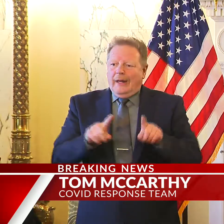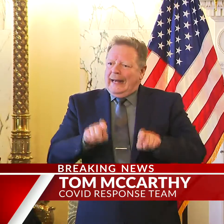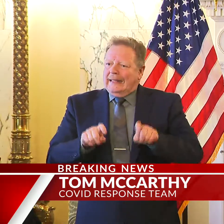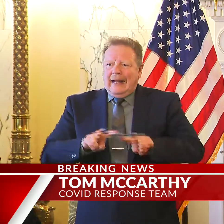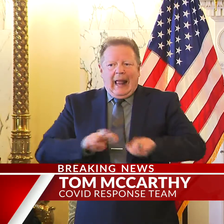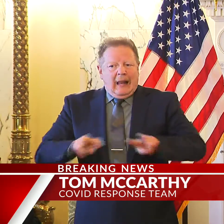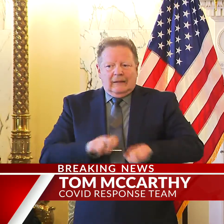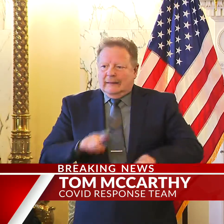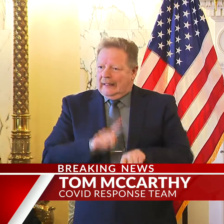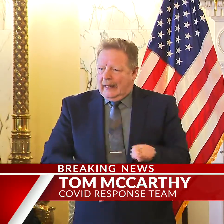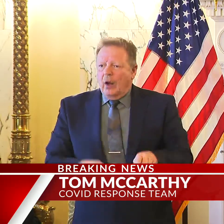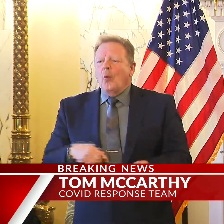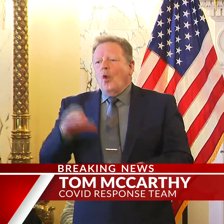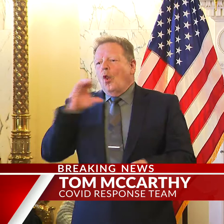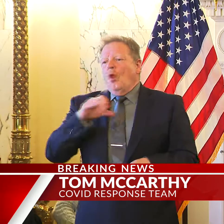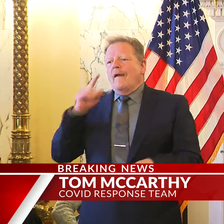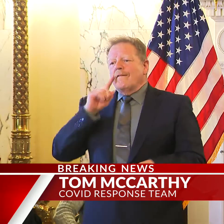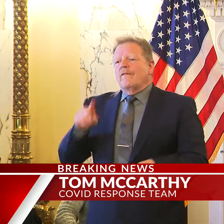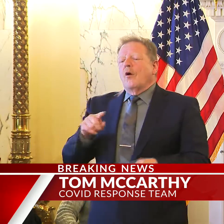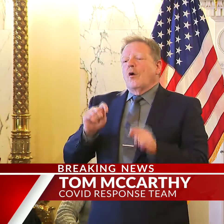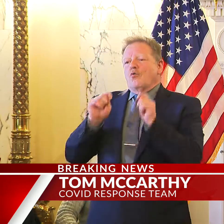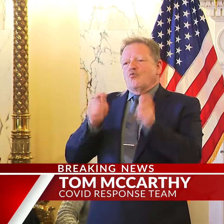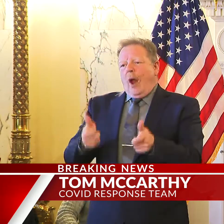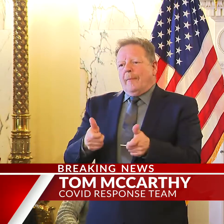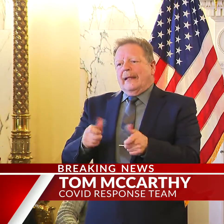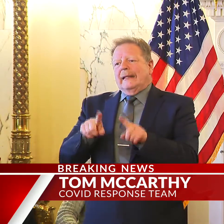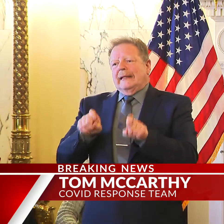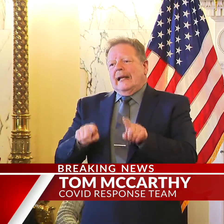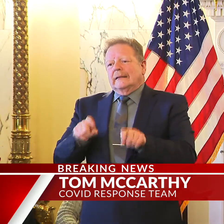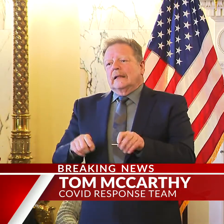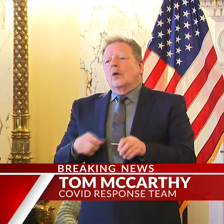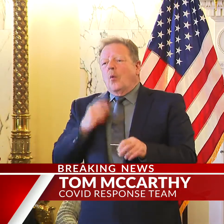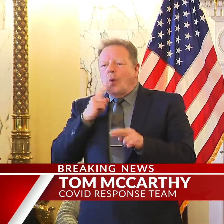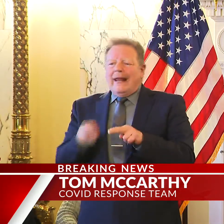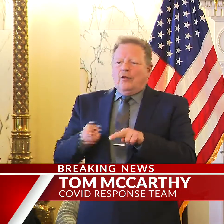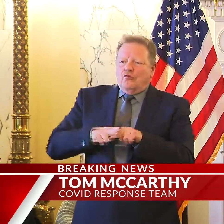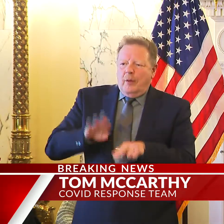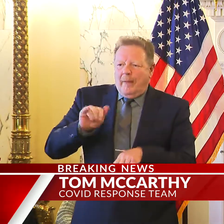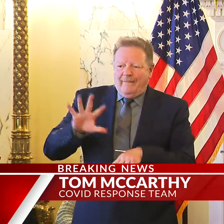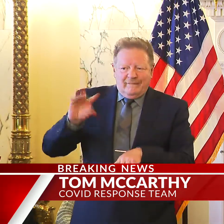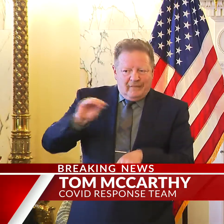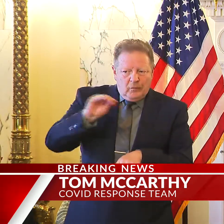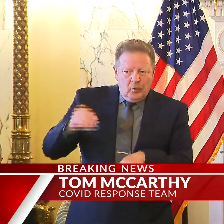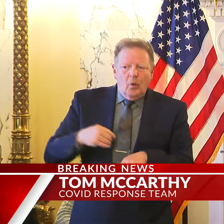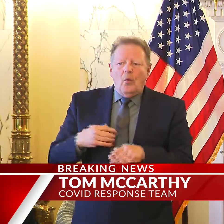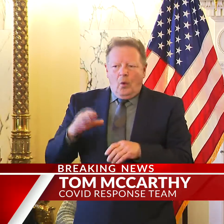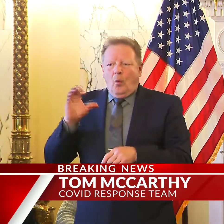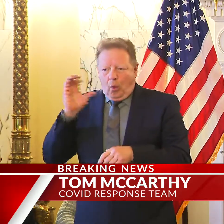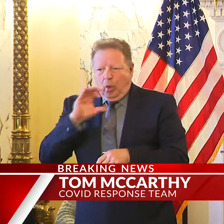SO WHERE WE ARE RIGHT NOW IS WE HAVE COMPLETELY MAXED OUT THE LAB CAPACITY IN RHODE ISLAND. WE'RE LOOKING TO THROUGH RAPID FOR TERM AND